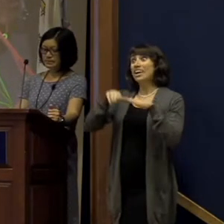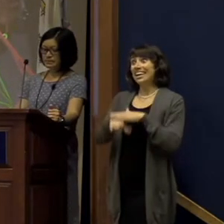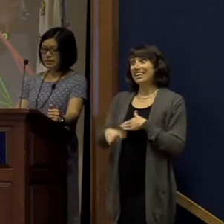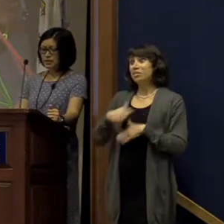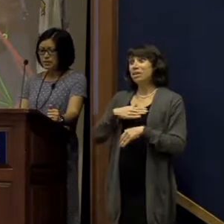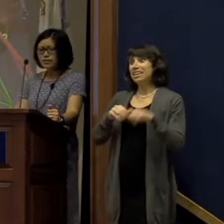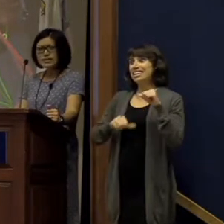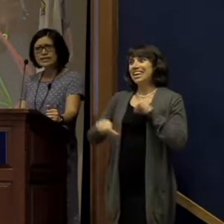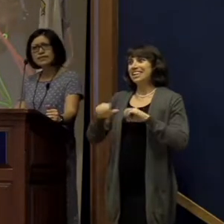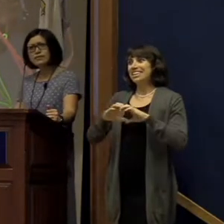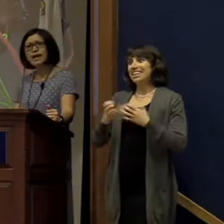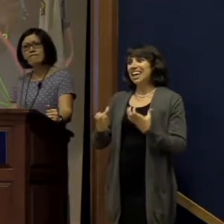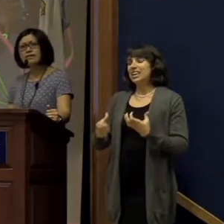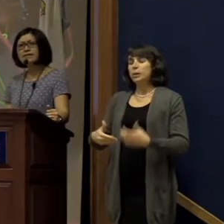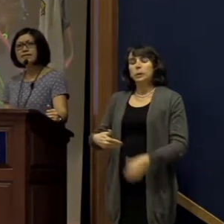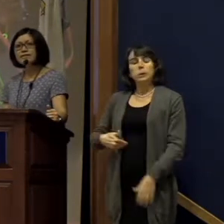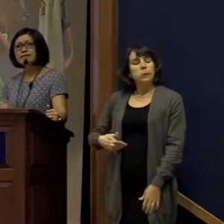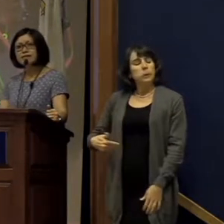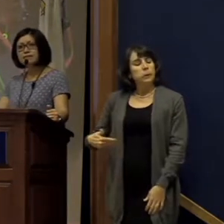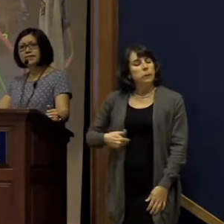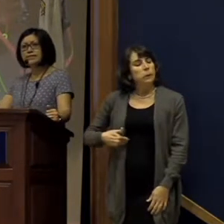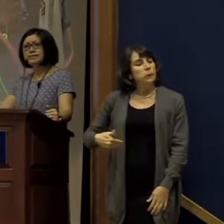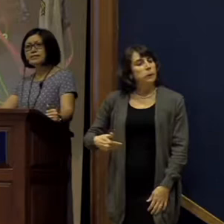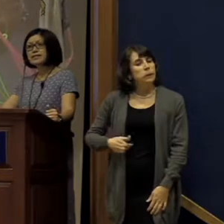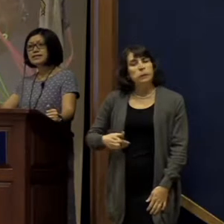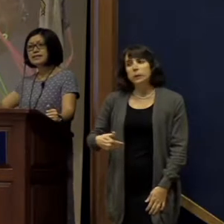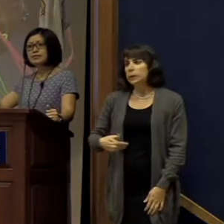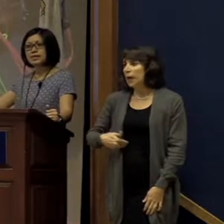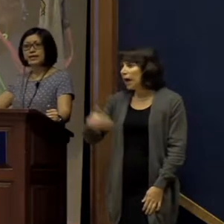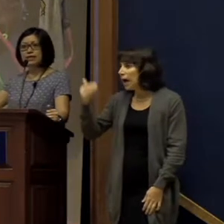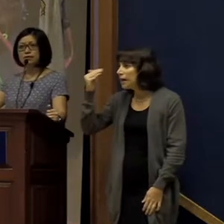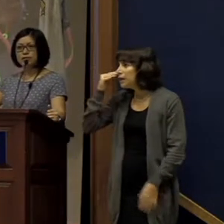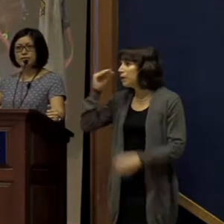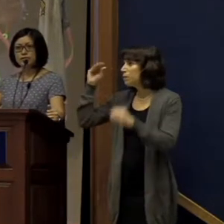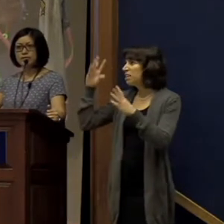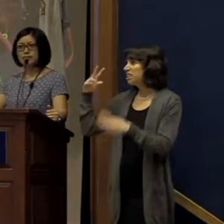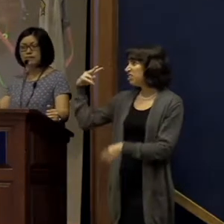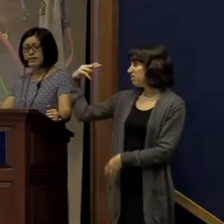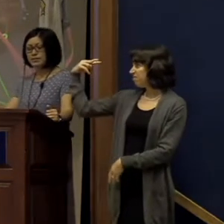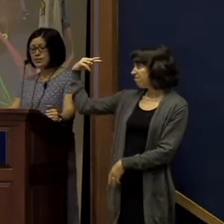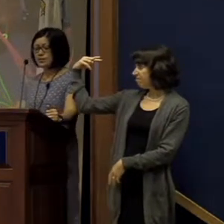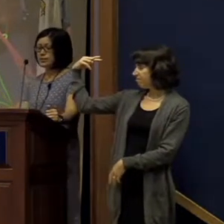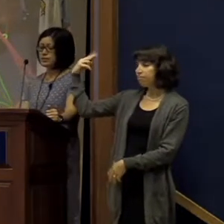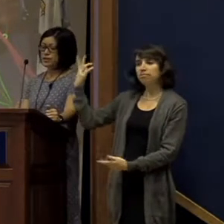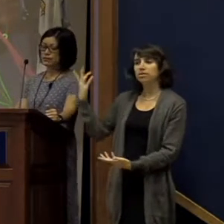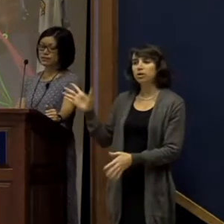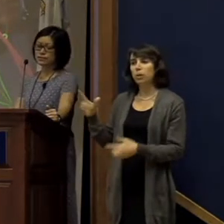You know these things you have here... It's the snap together electronics, some of you might be familiar with that we use in after-school program